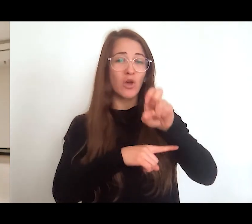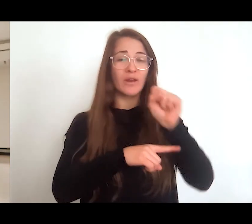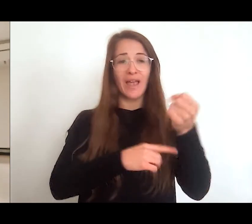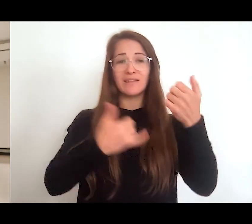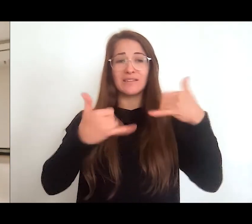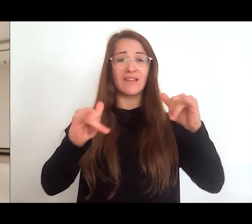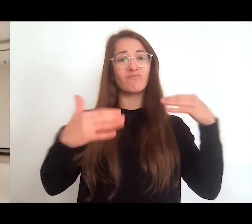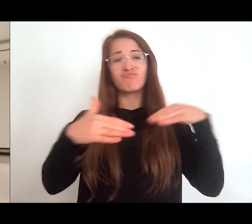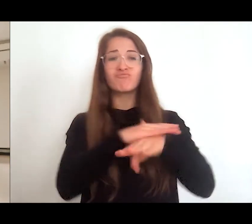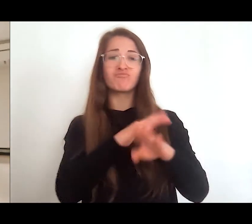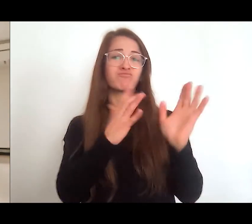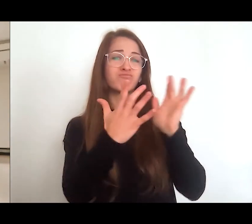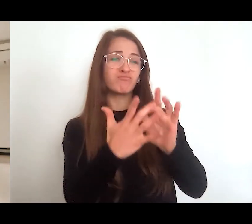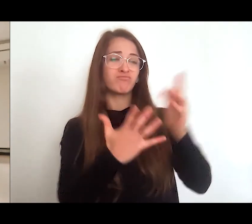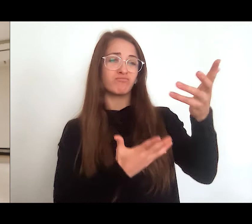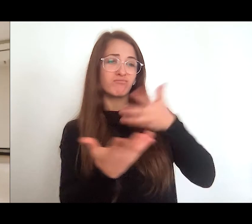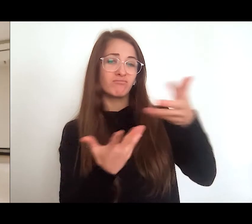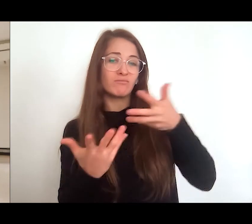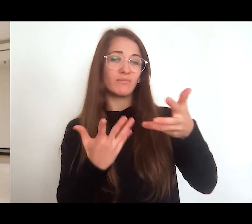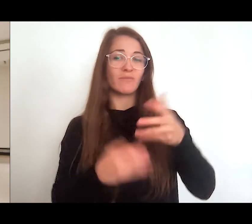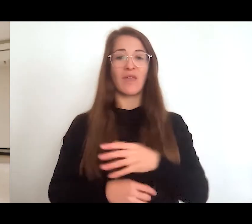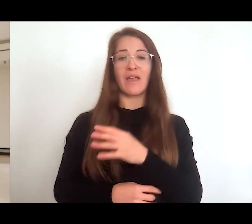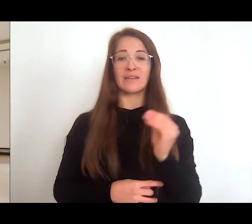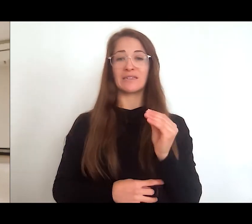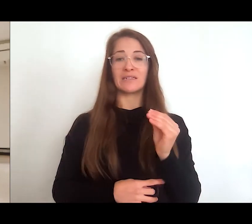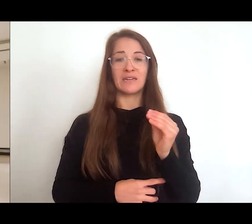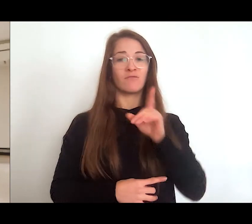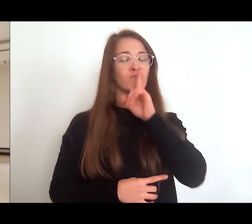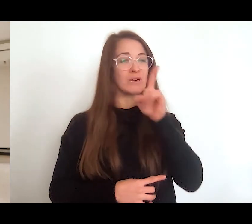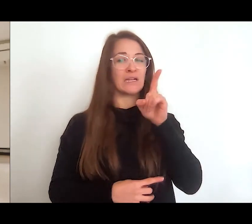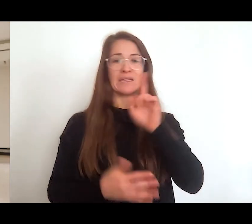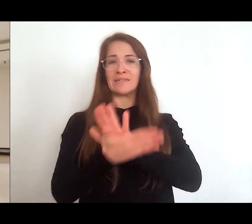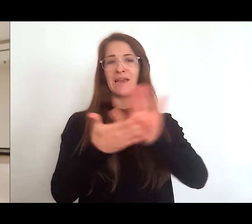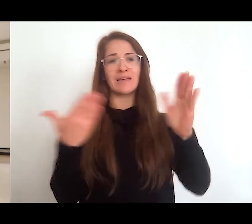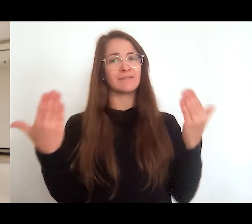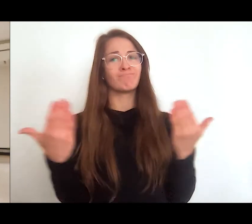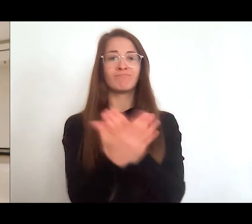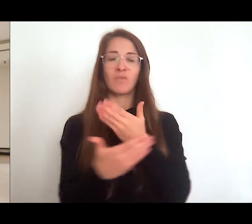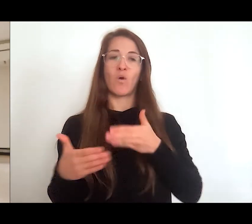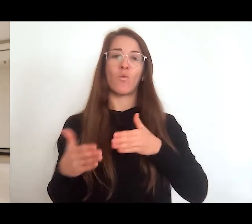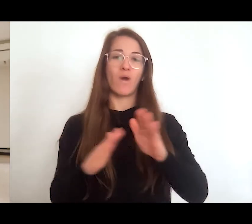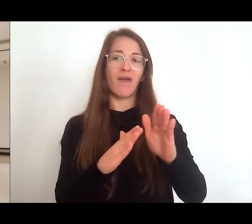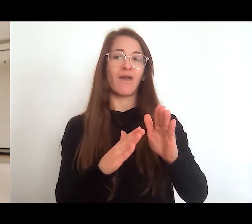ANOTHER STATE IN A DIFFERENT TIME ZONE WE CAN STILL REACH THEM AND IT IS A REALLY